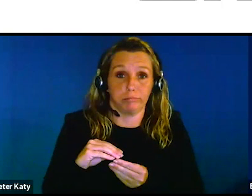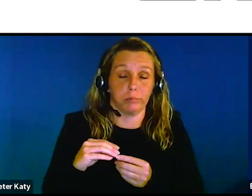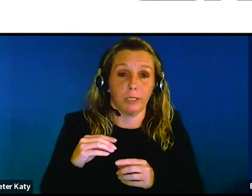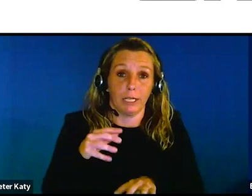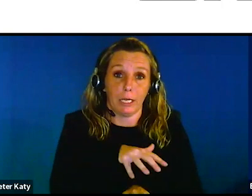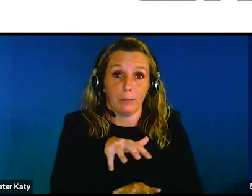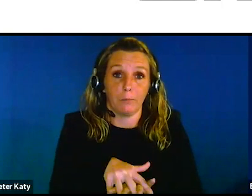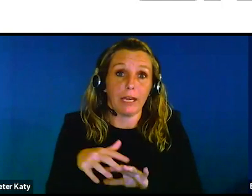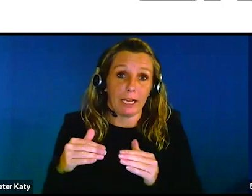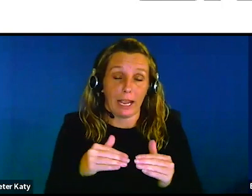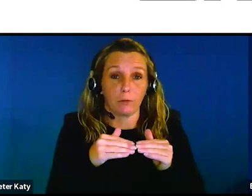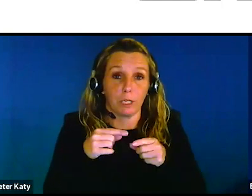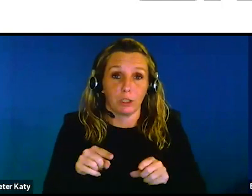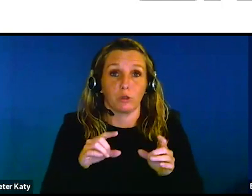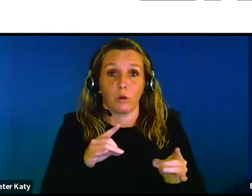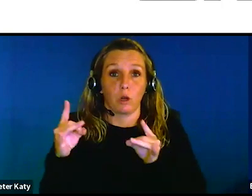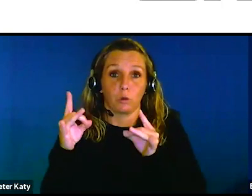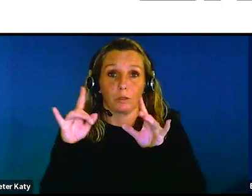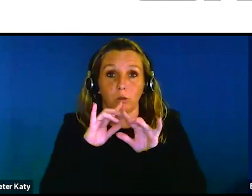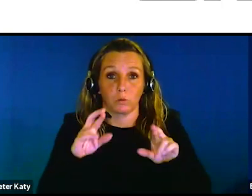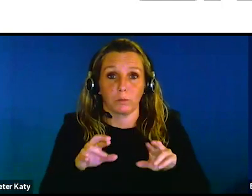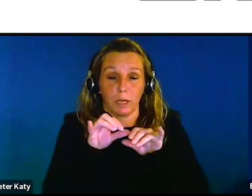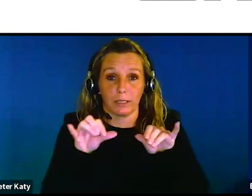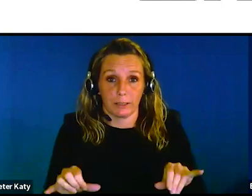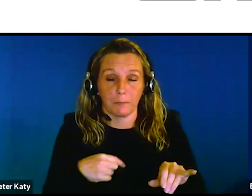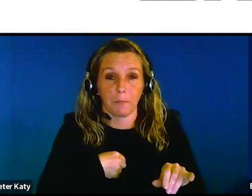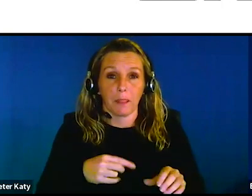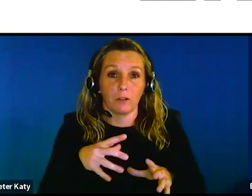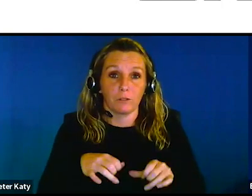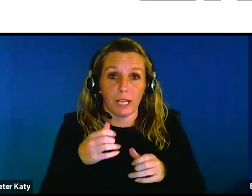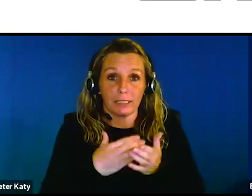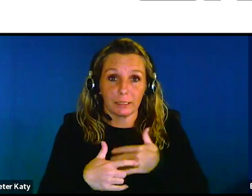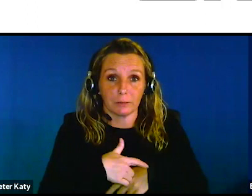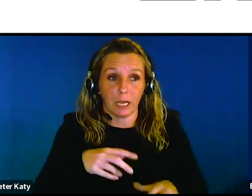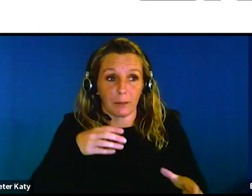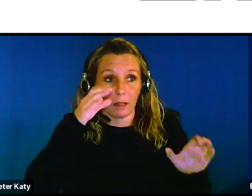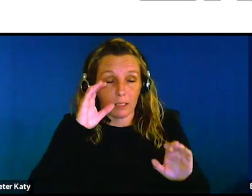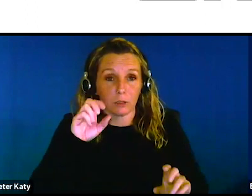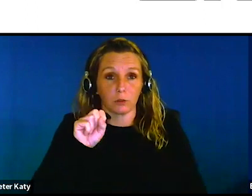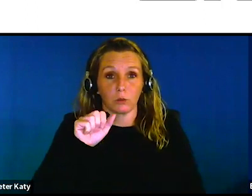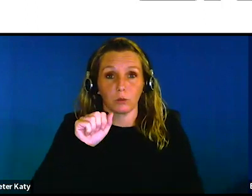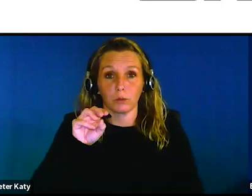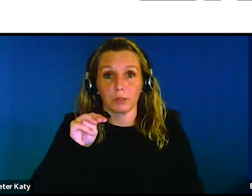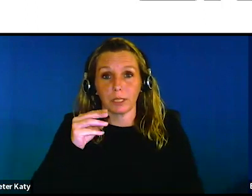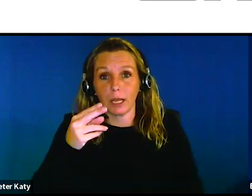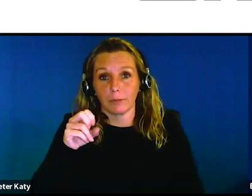And so you've done you've spent some time listening to SAMHSA and their vision and their foundation for this work.